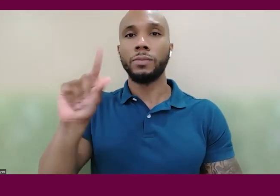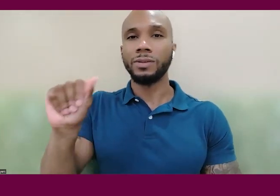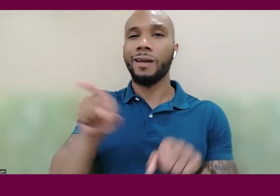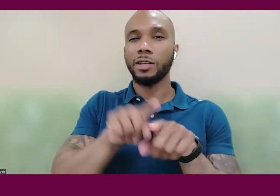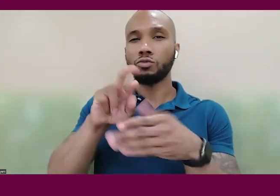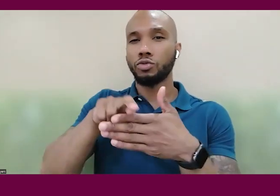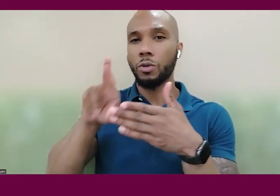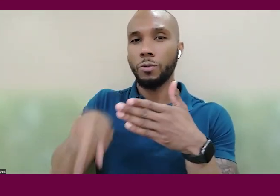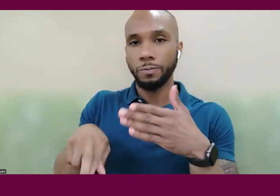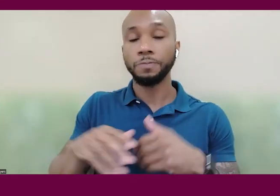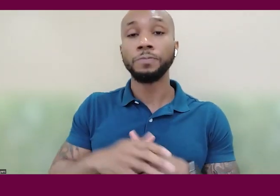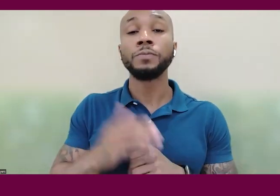that.